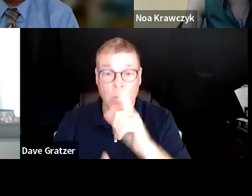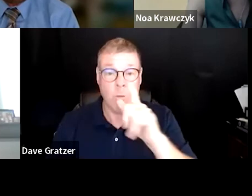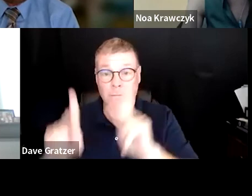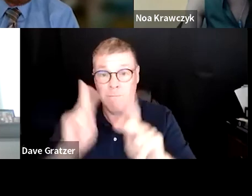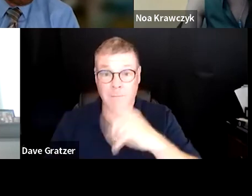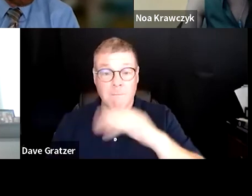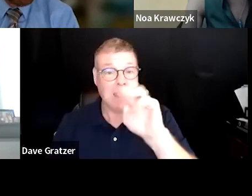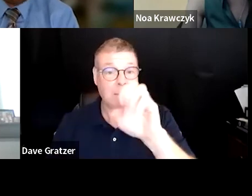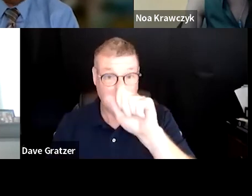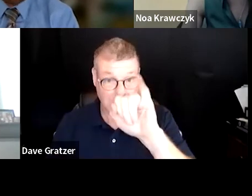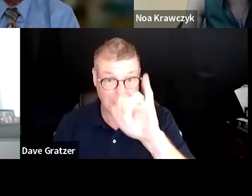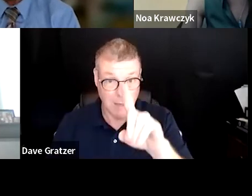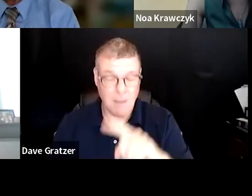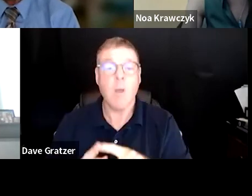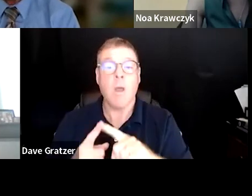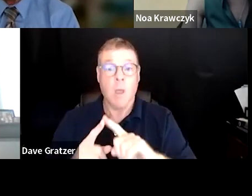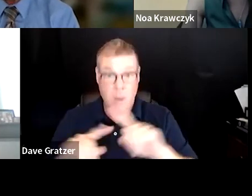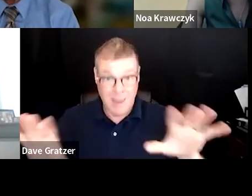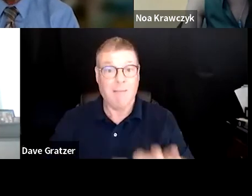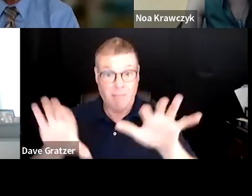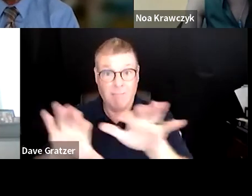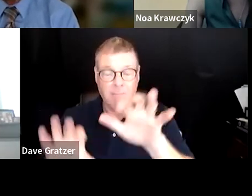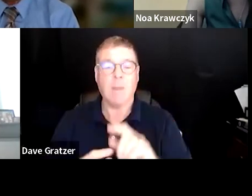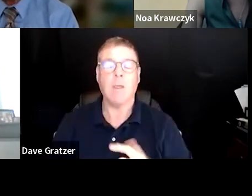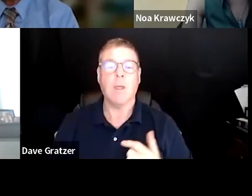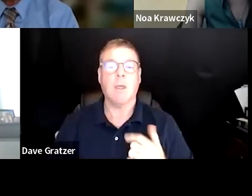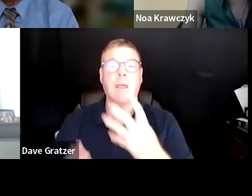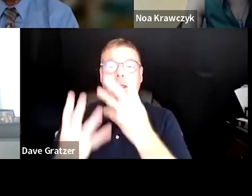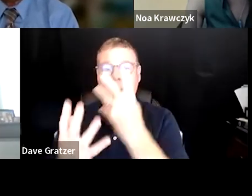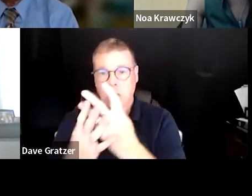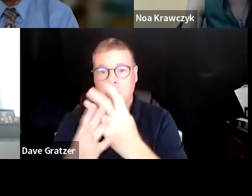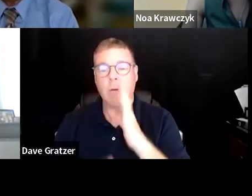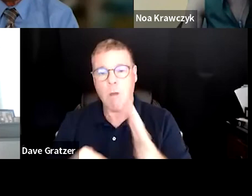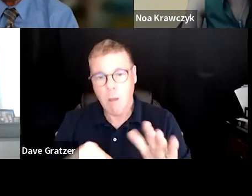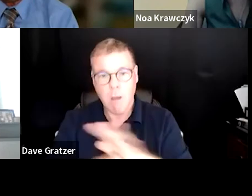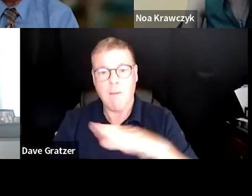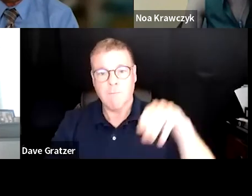where they have an active Medicaid. The jail covers the cost of the bridge meds